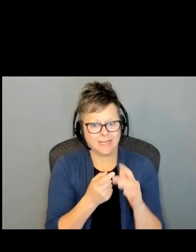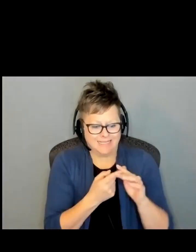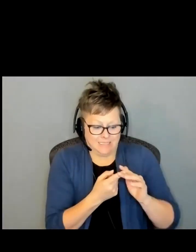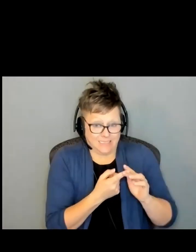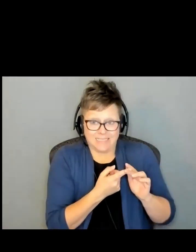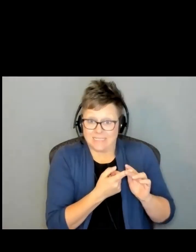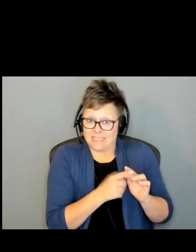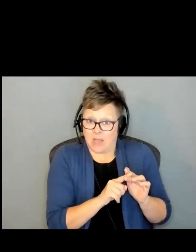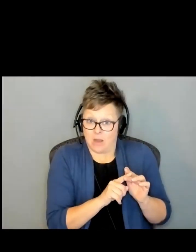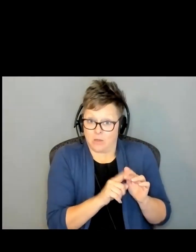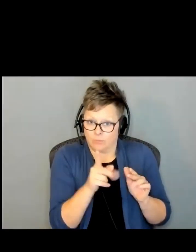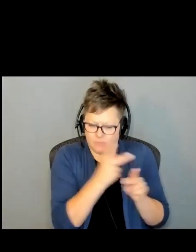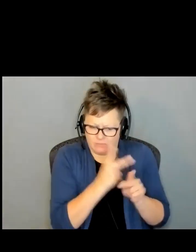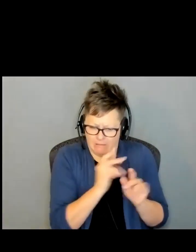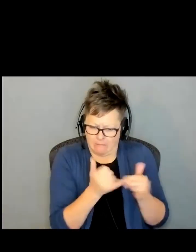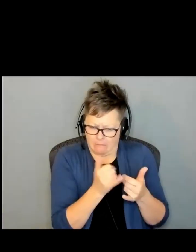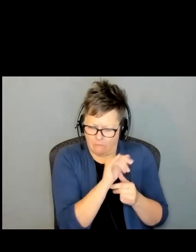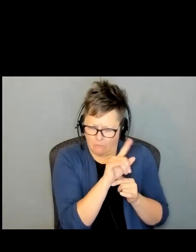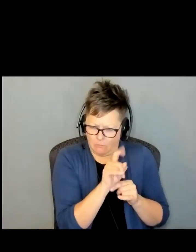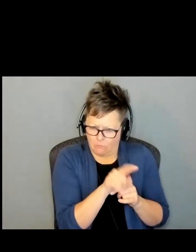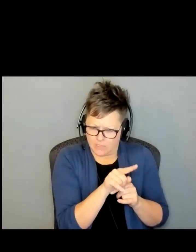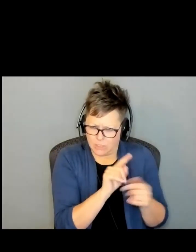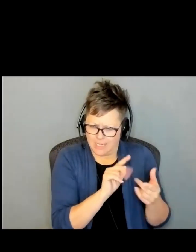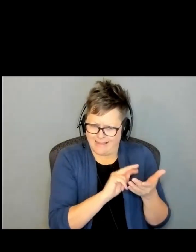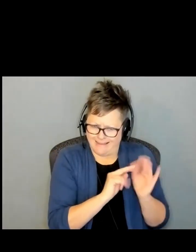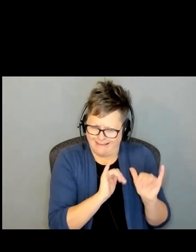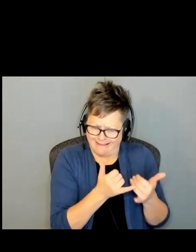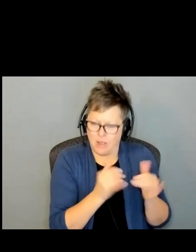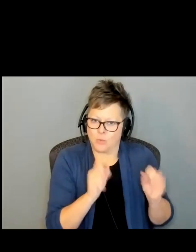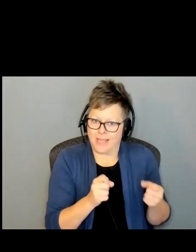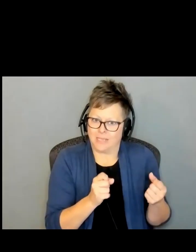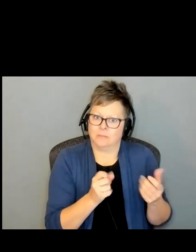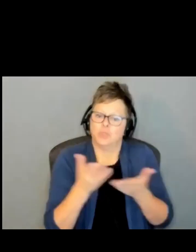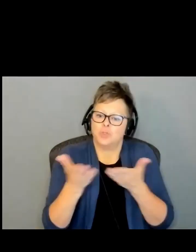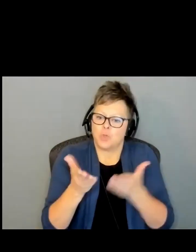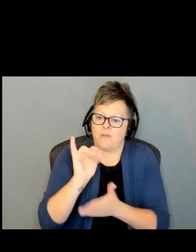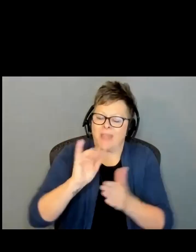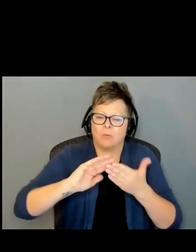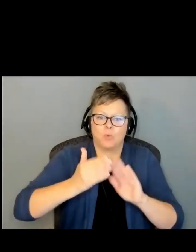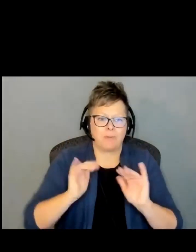your question, so it’s actually in service to community. You’re thinking about timelines.